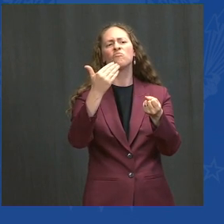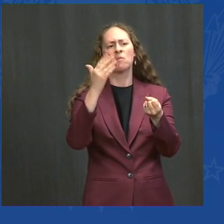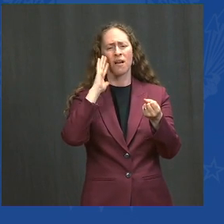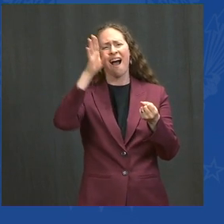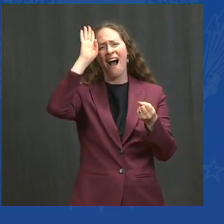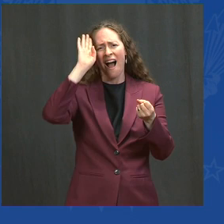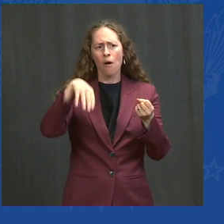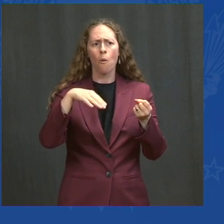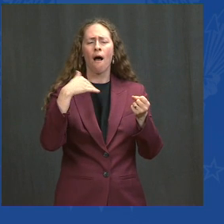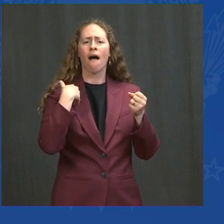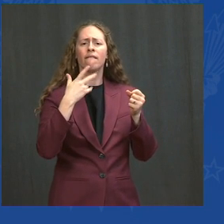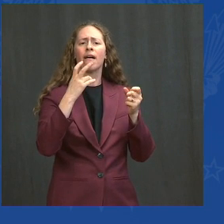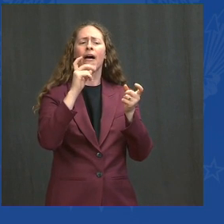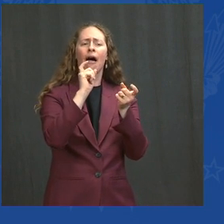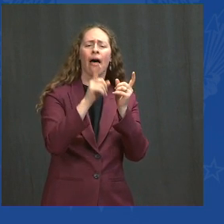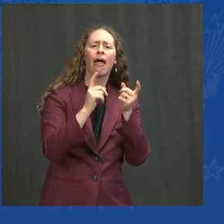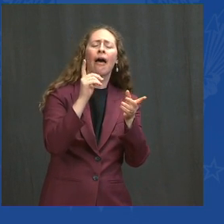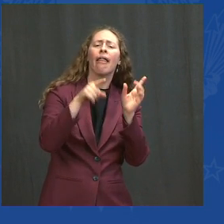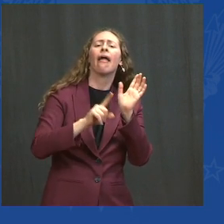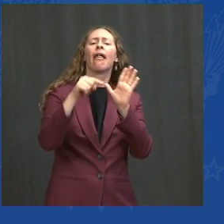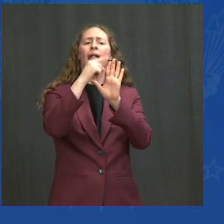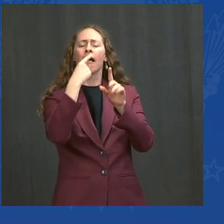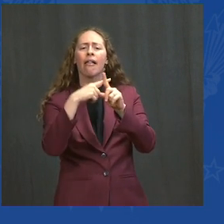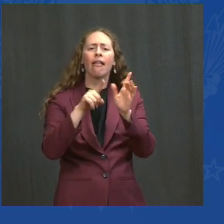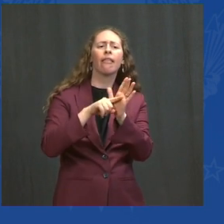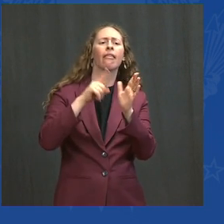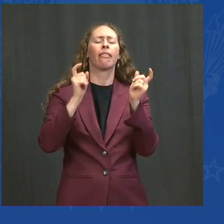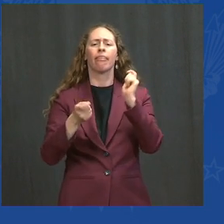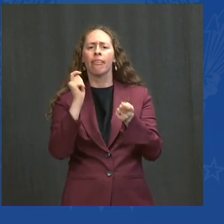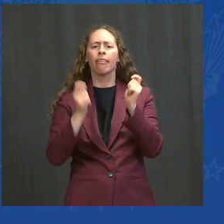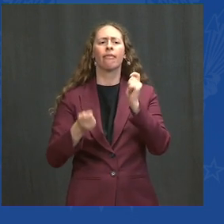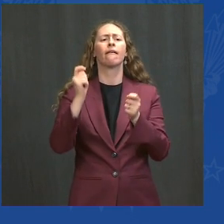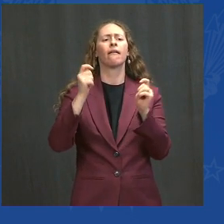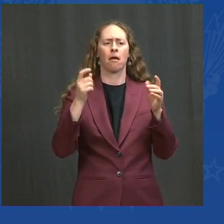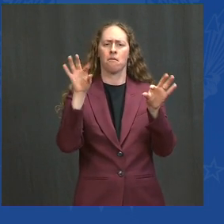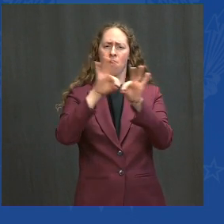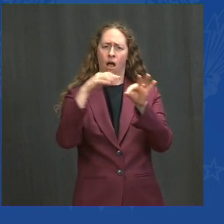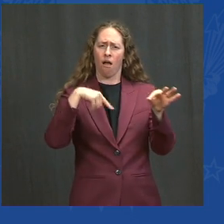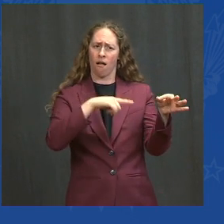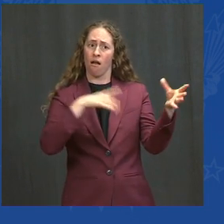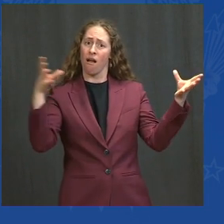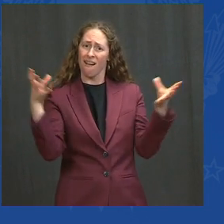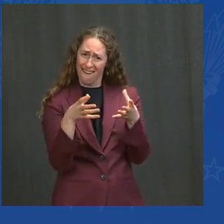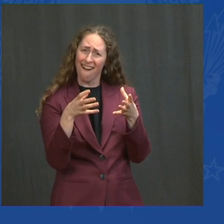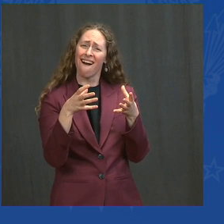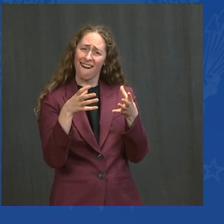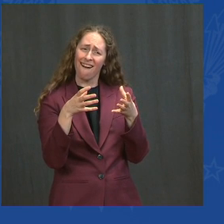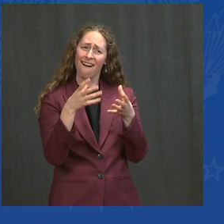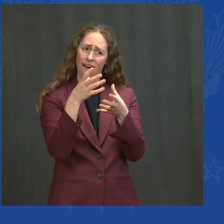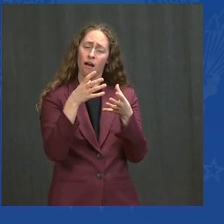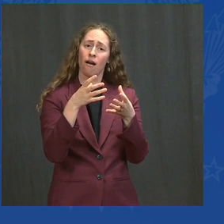a bipartisan group of senators got together and they forged an agreement to move forward